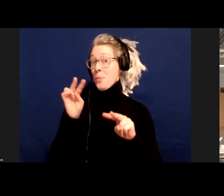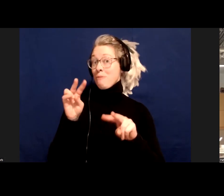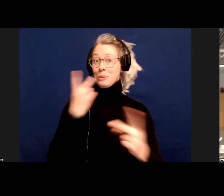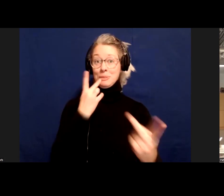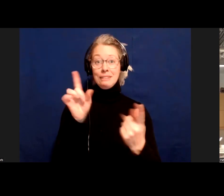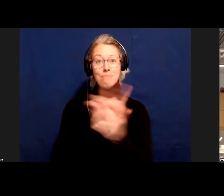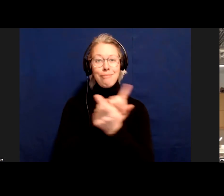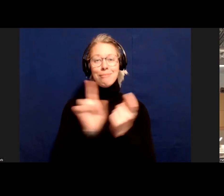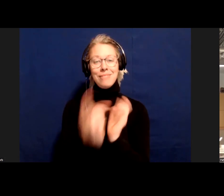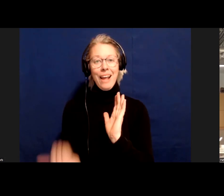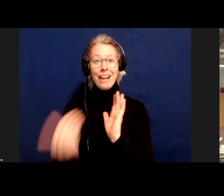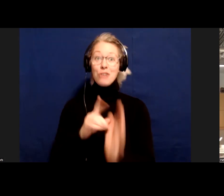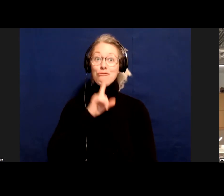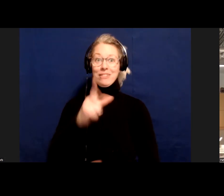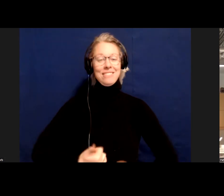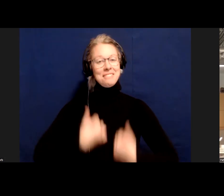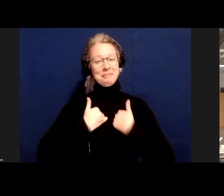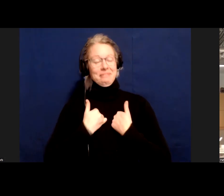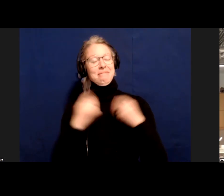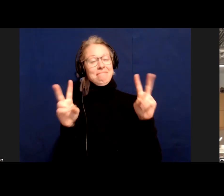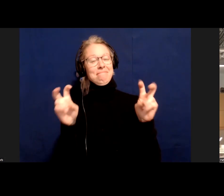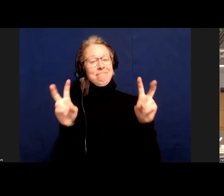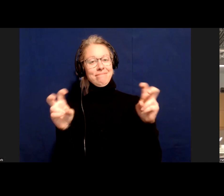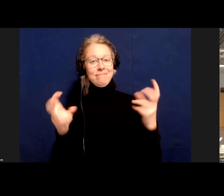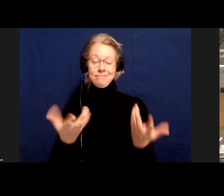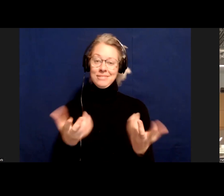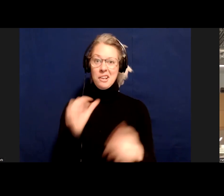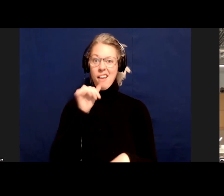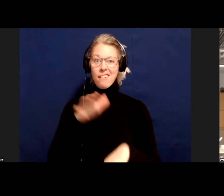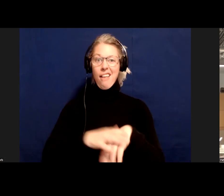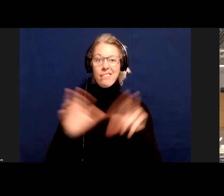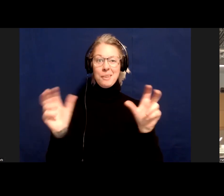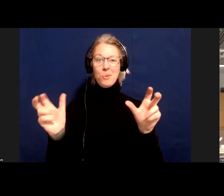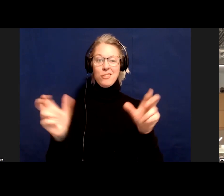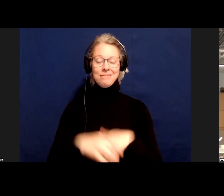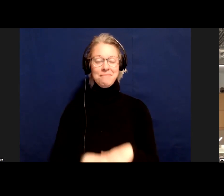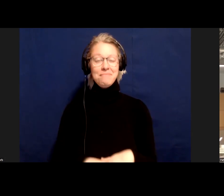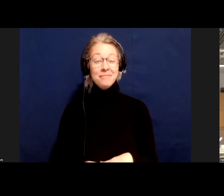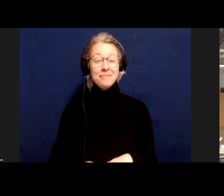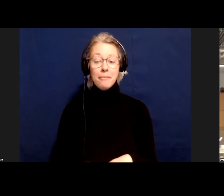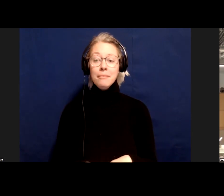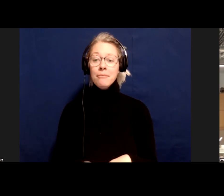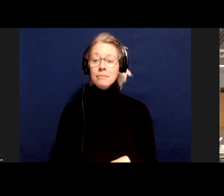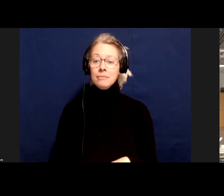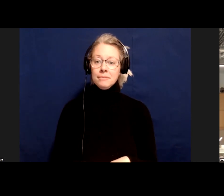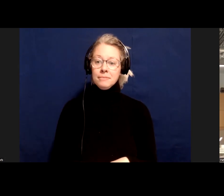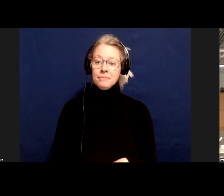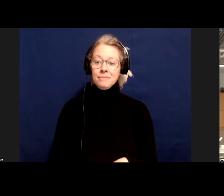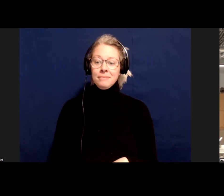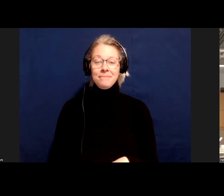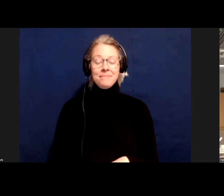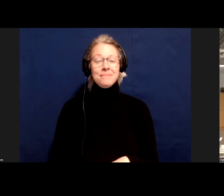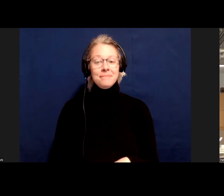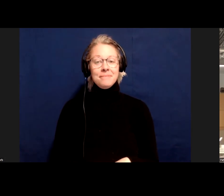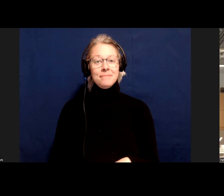real life, as they say in computer lingo, and enjoy our time together again.